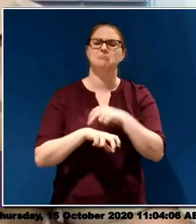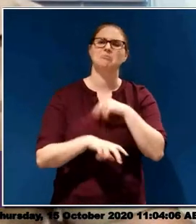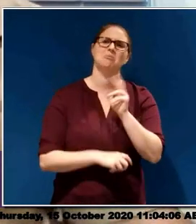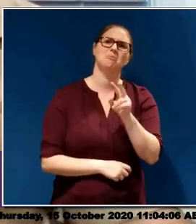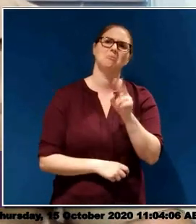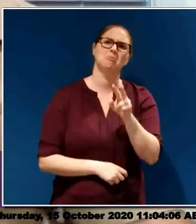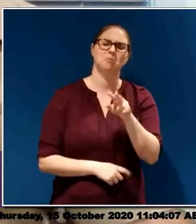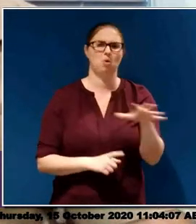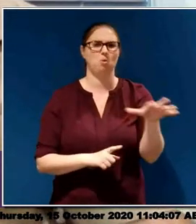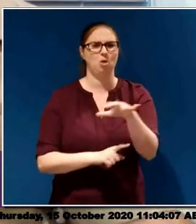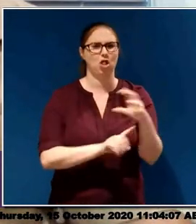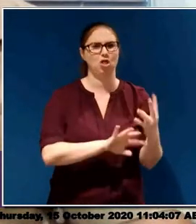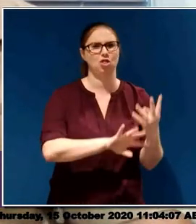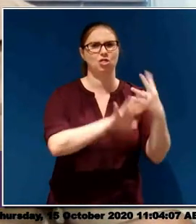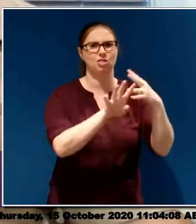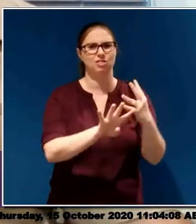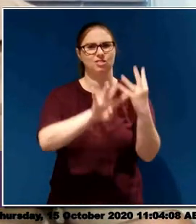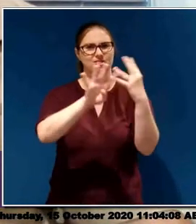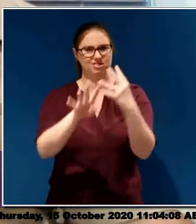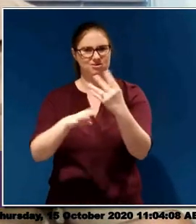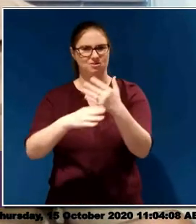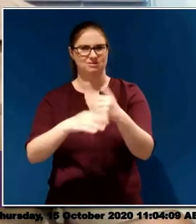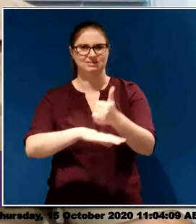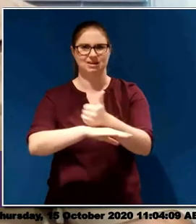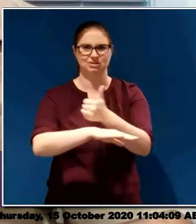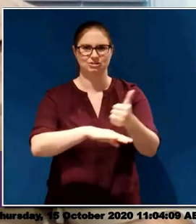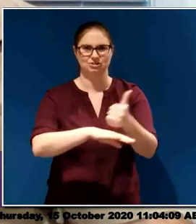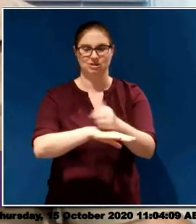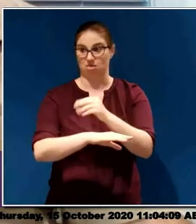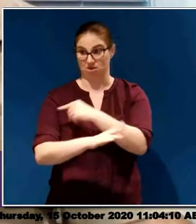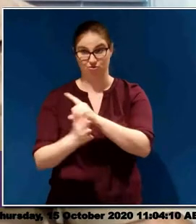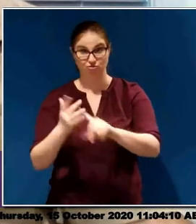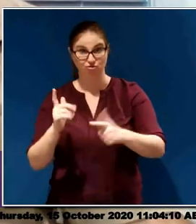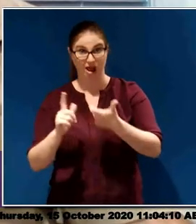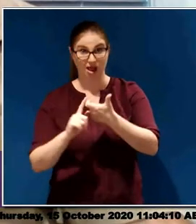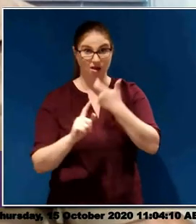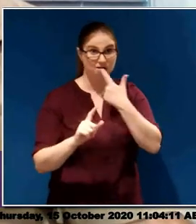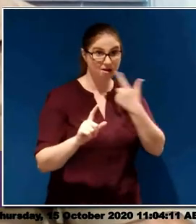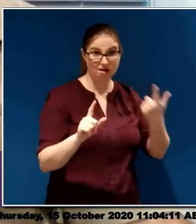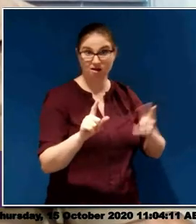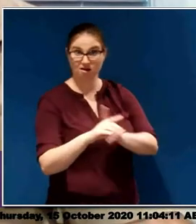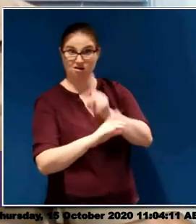and then right at the back comes Jack, and I just lost it, cried and cried,